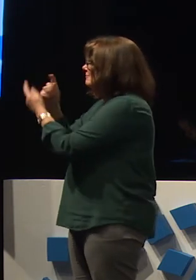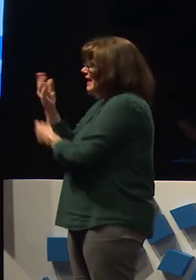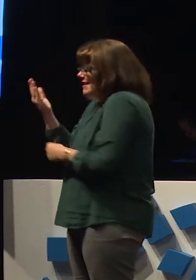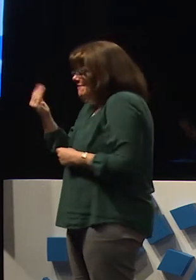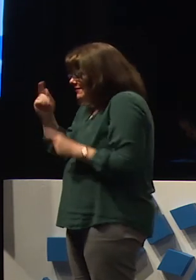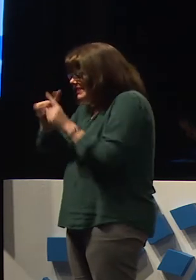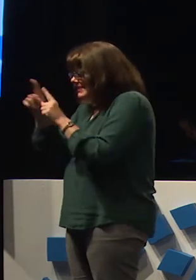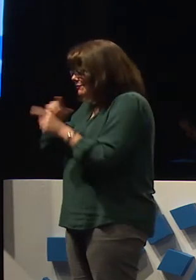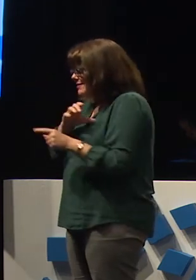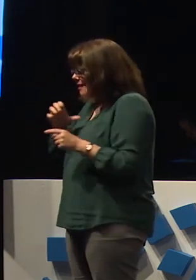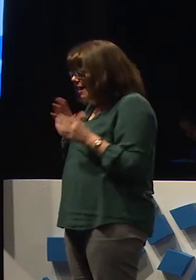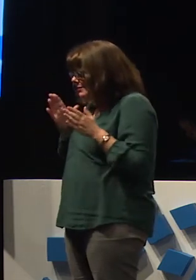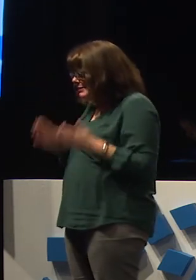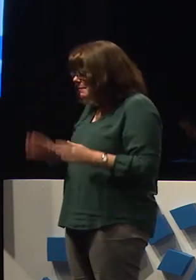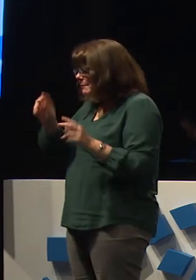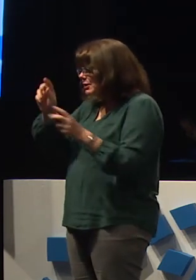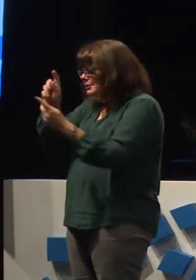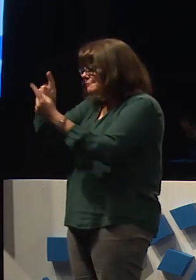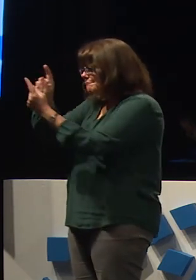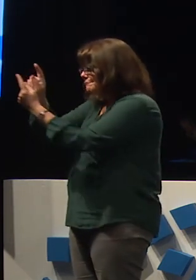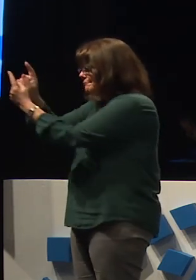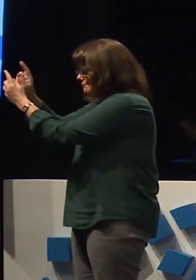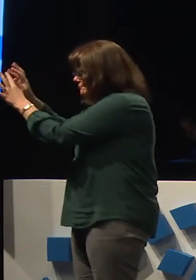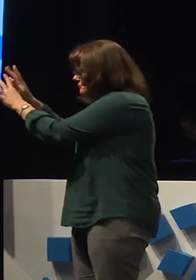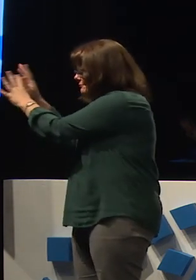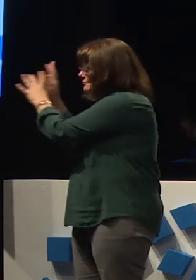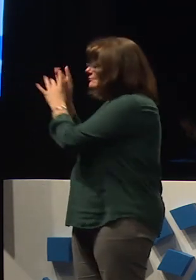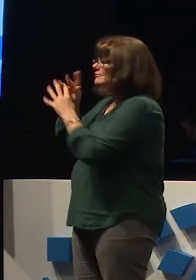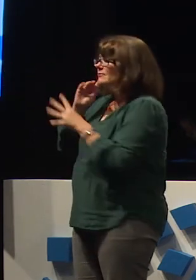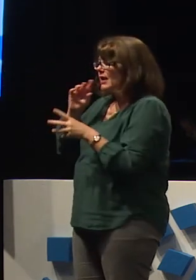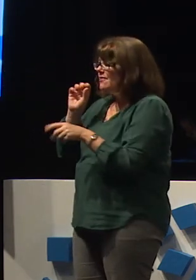and I spent the next six months lobbying for this new legislation that would be